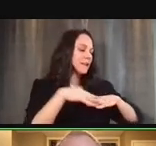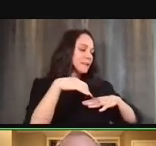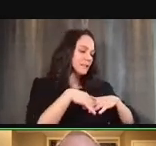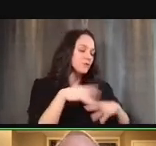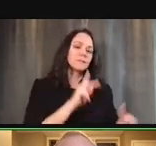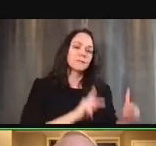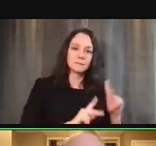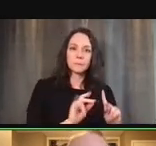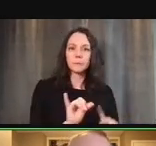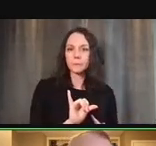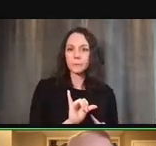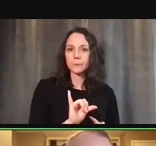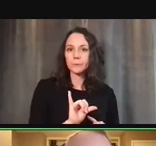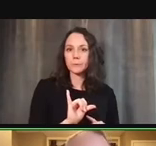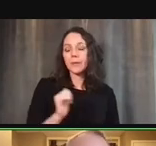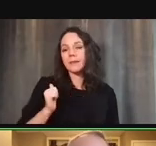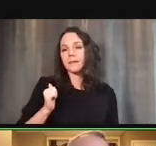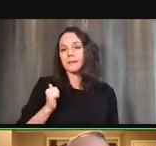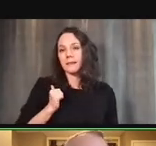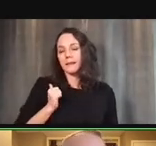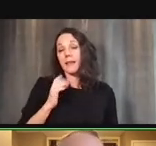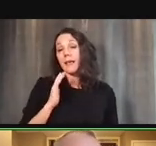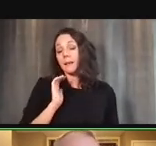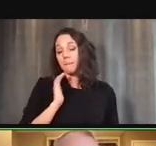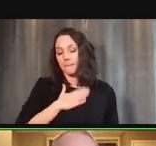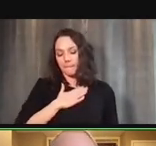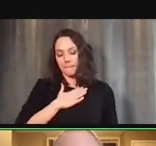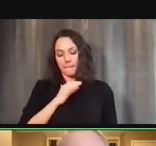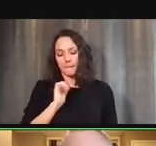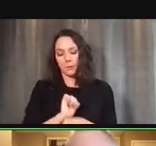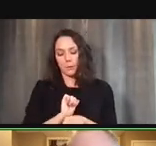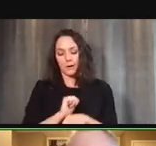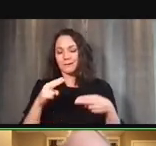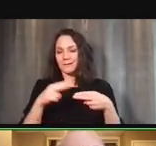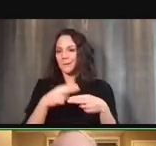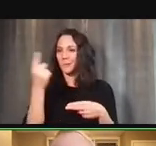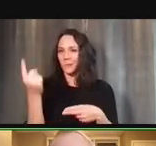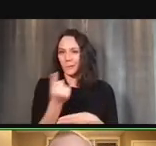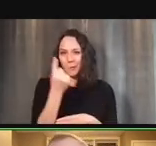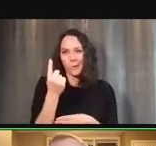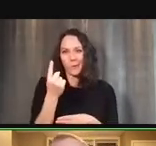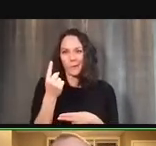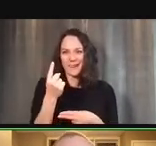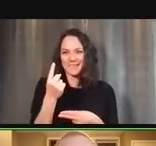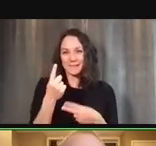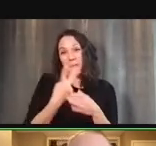And so in Canada, and the work that I do here, slides always must be in English and in French. I thought I would continue that.